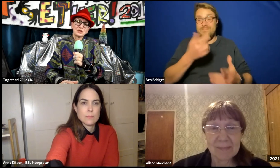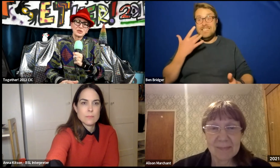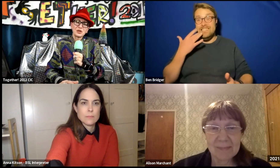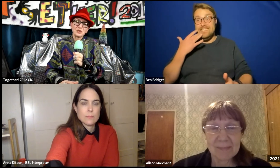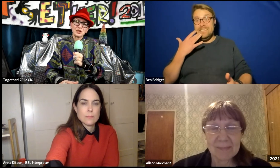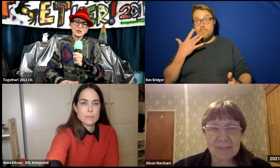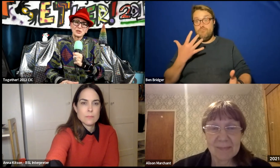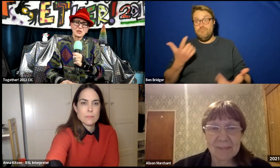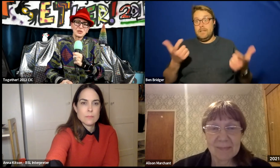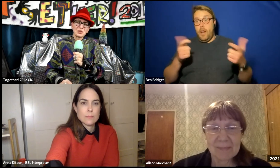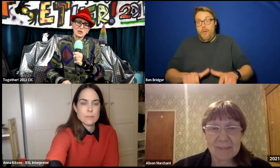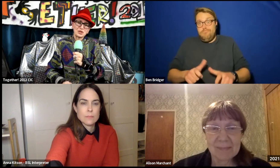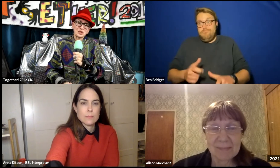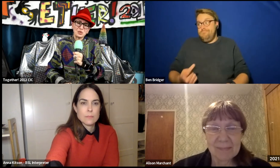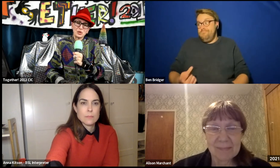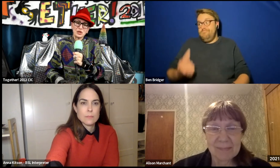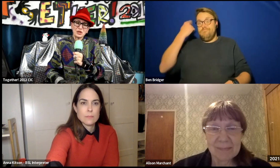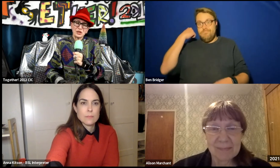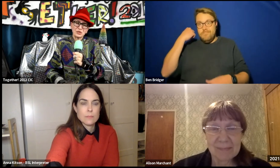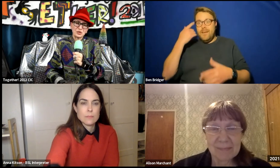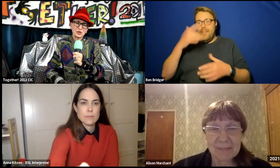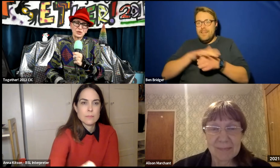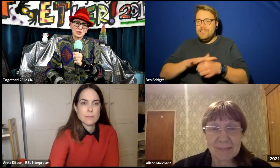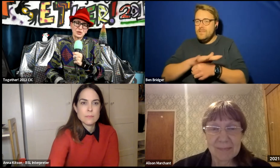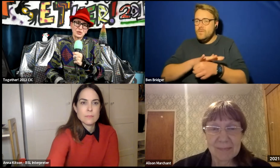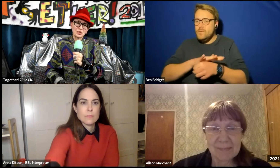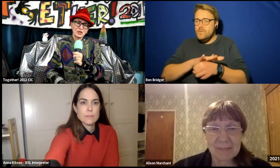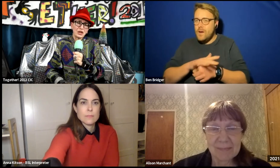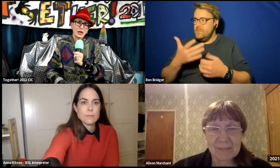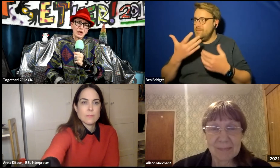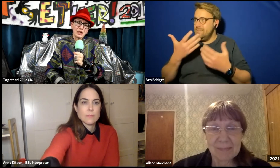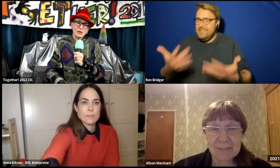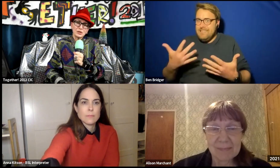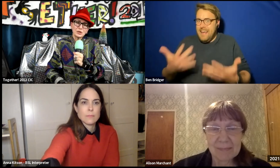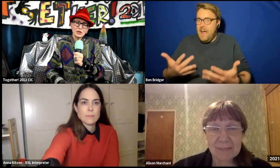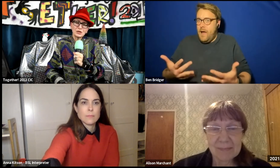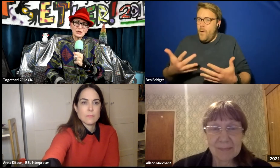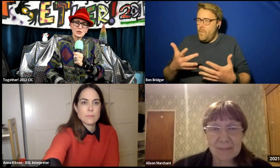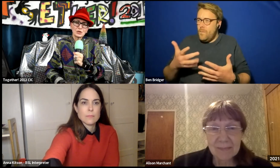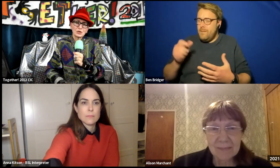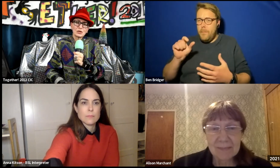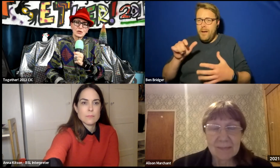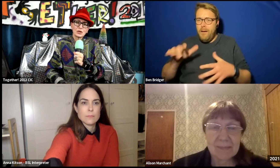months ago and the situation we now find ourselves in. I think this is a good